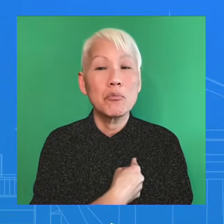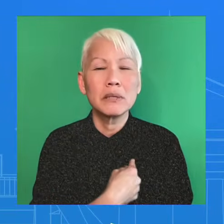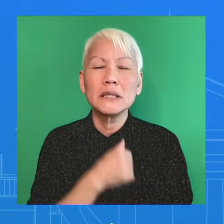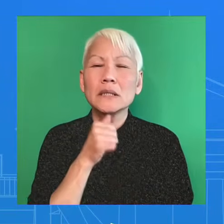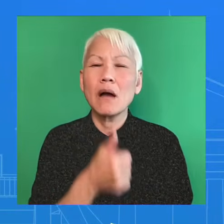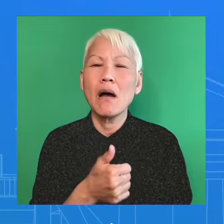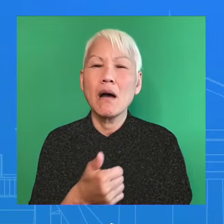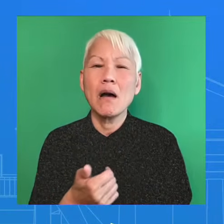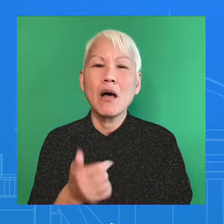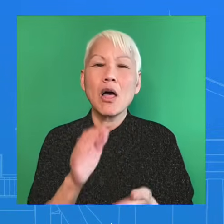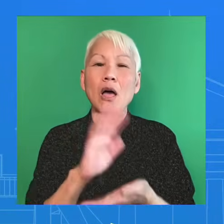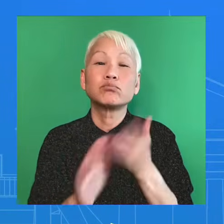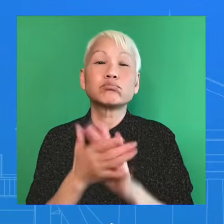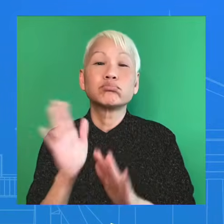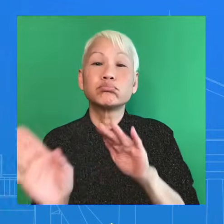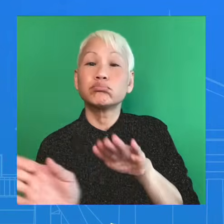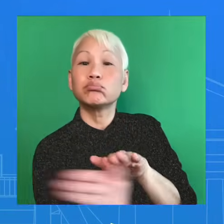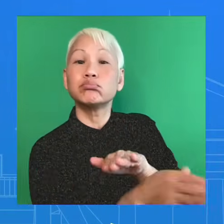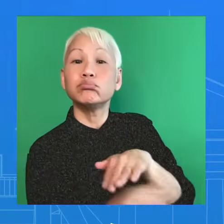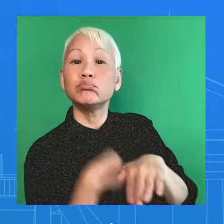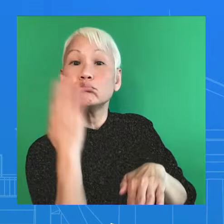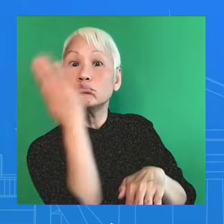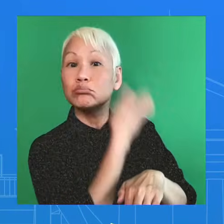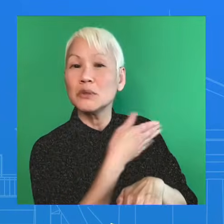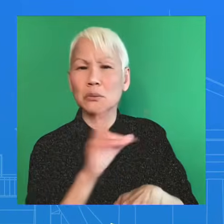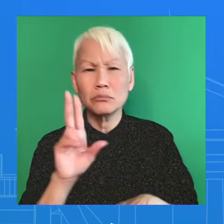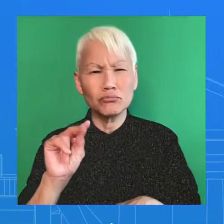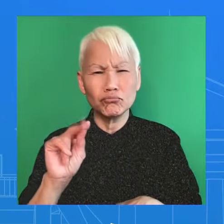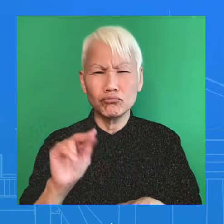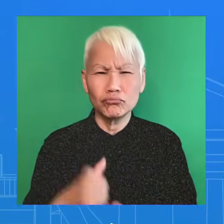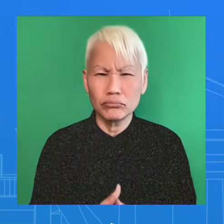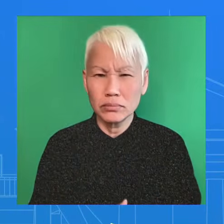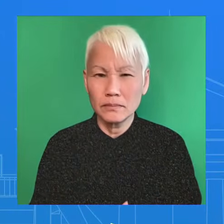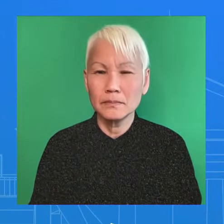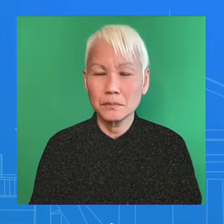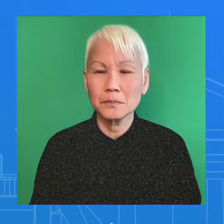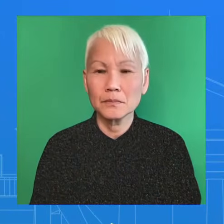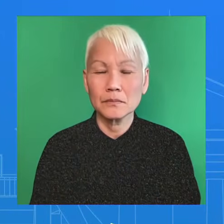Ms. Jean-Pierre: A couple more. Go ahead, Diana. The Press: Okay, one question on the House Oversight investigation, please.